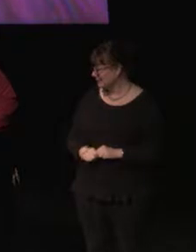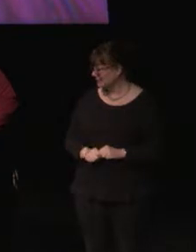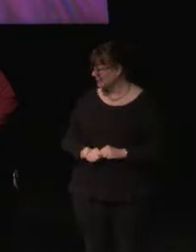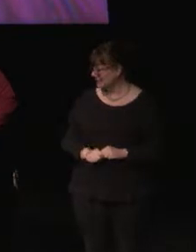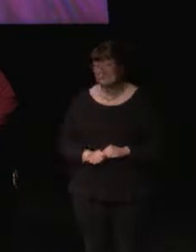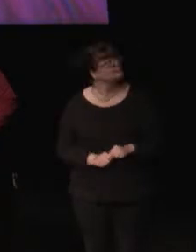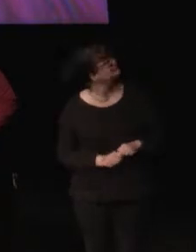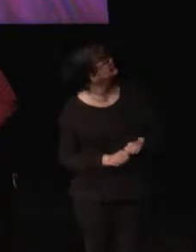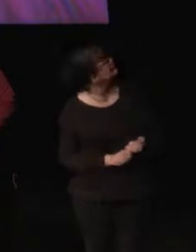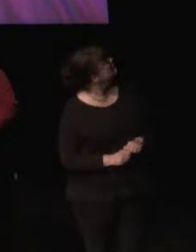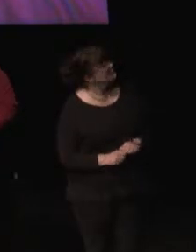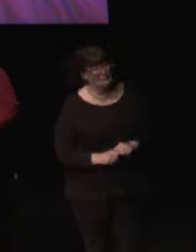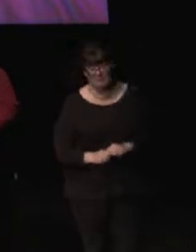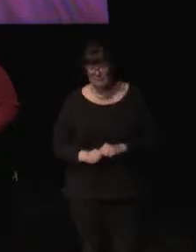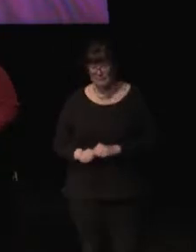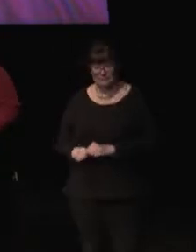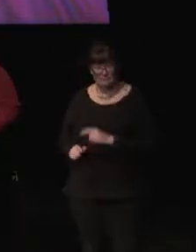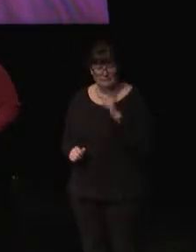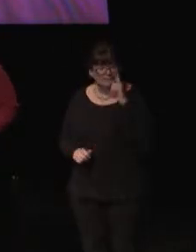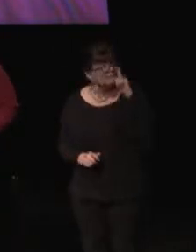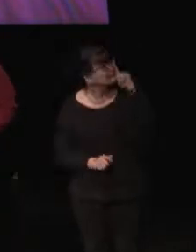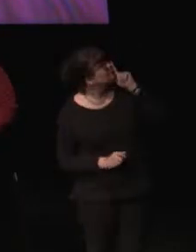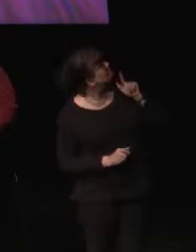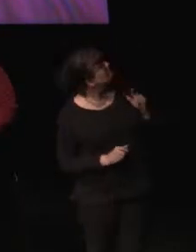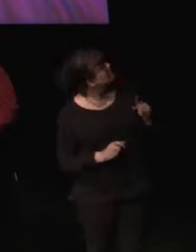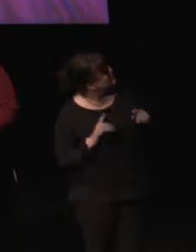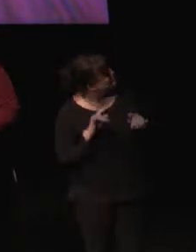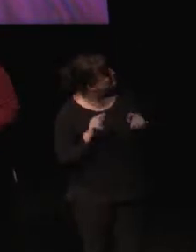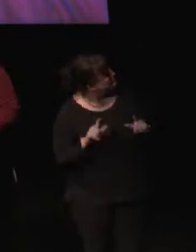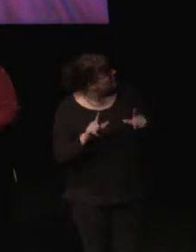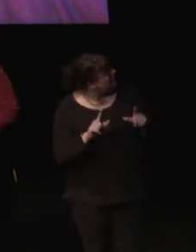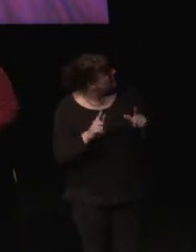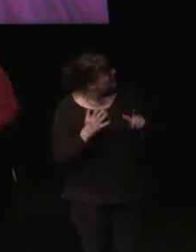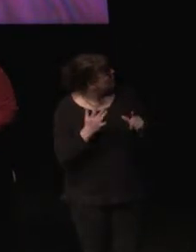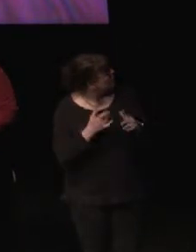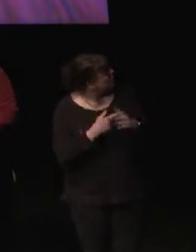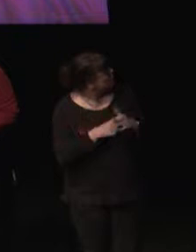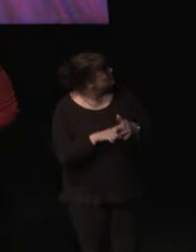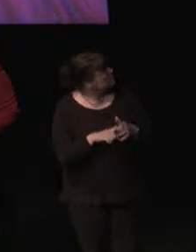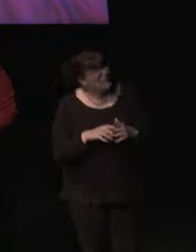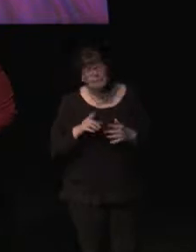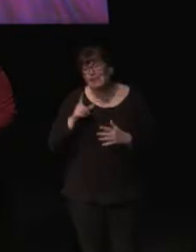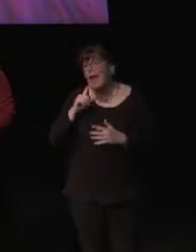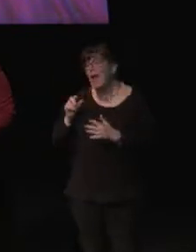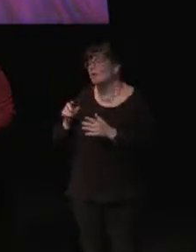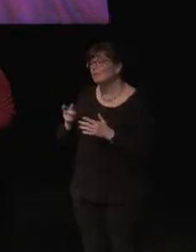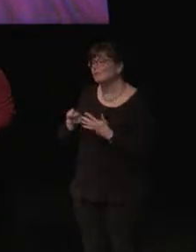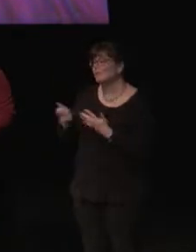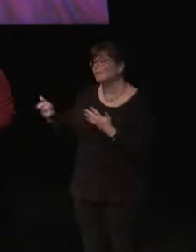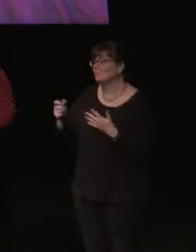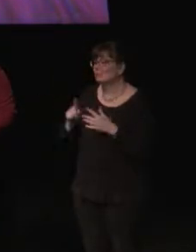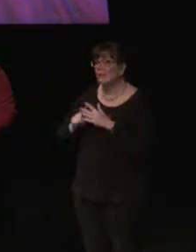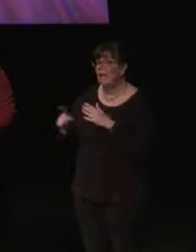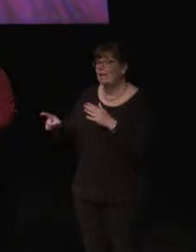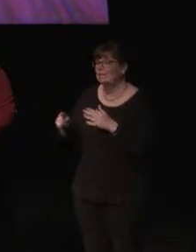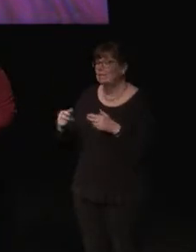I really want to... TARA'S INAUDIBLE SPEECH It did. You know why? Because I have to exit slide-show mode. That's what we're gonna do.